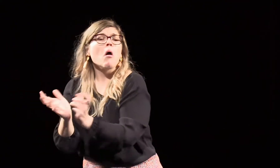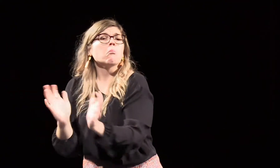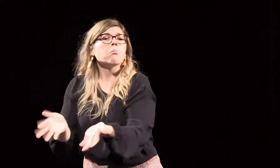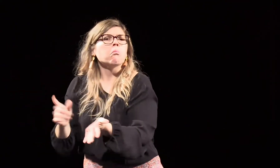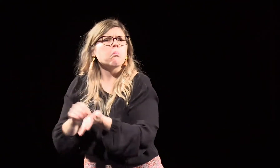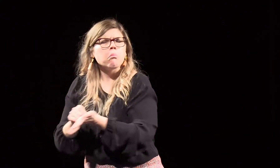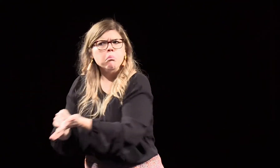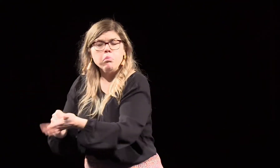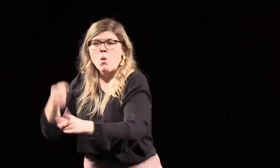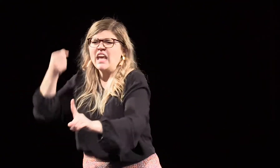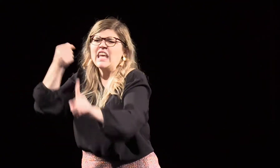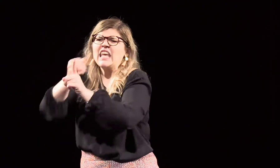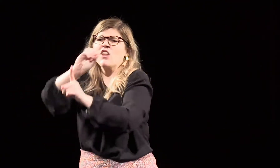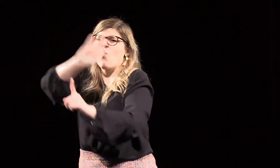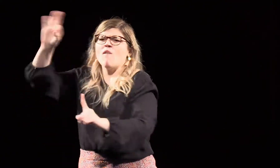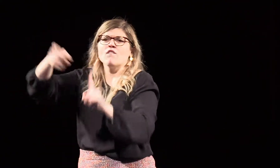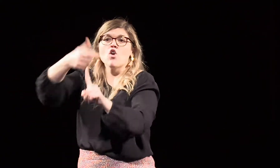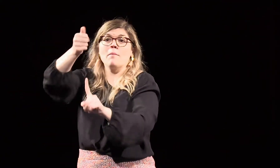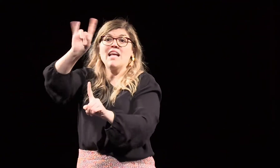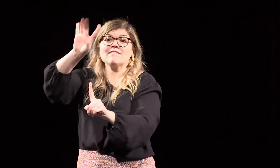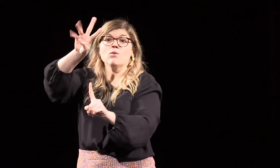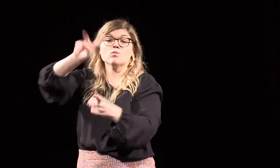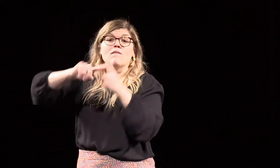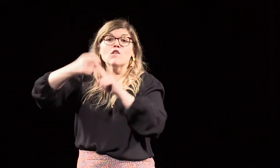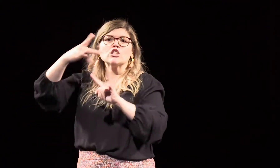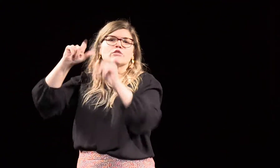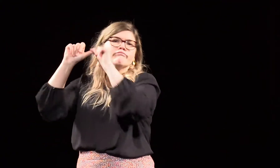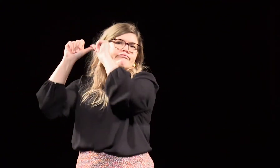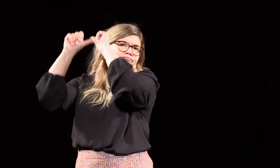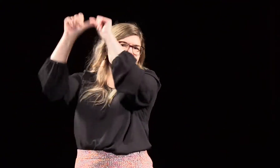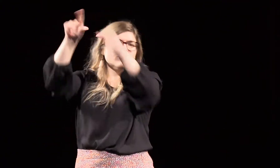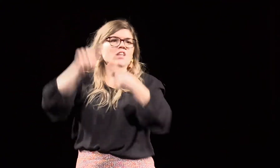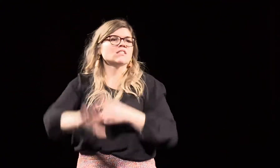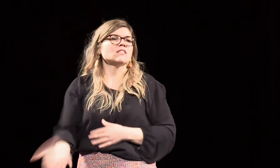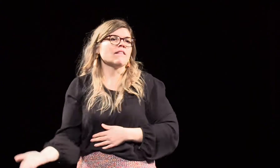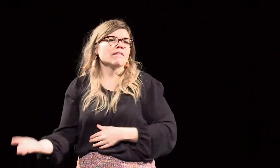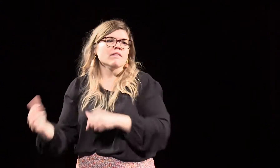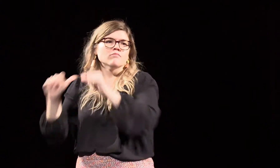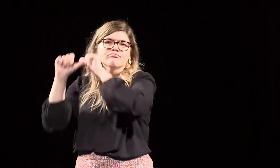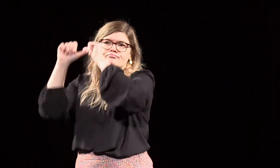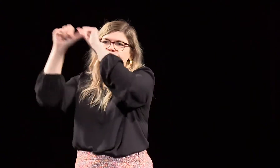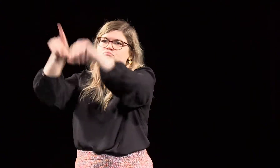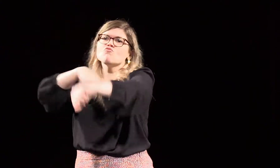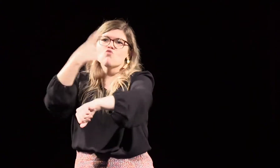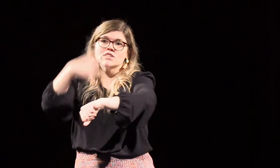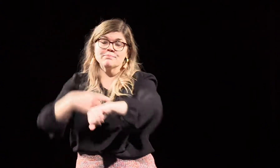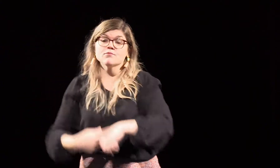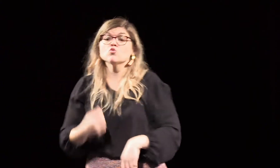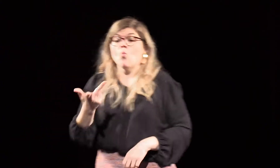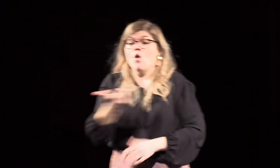"I think you should meet my friends the Sewards," and they just immediately hit it off. That was the day of the first conversation, 1842,